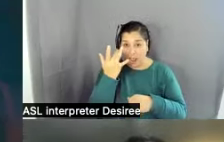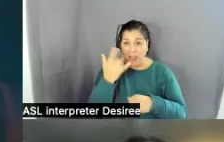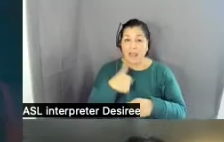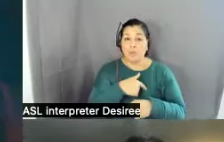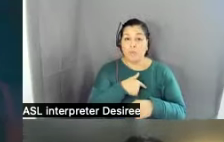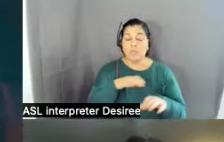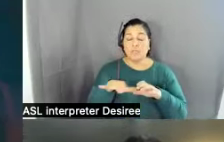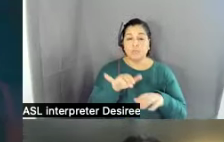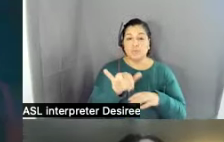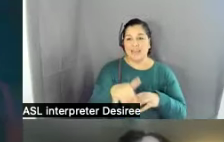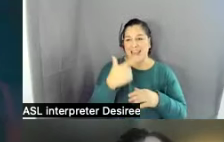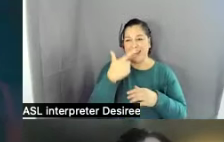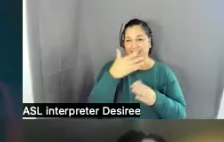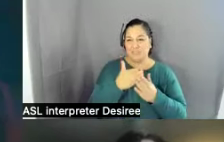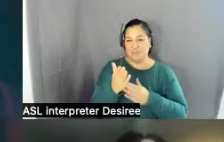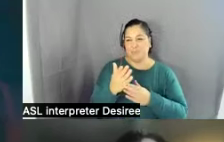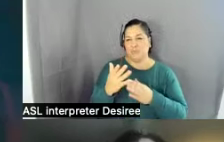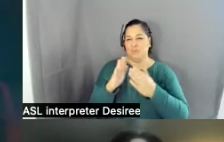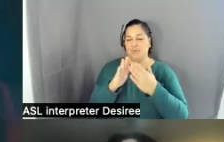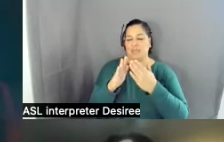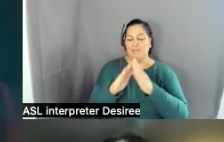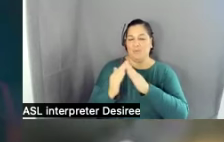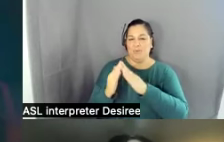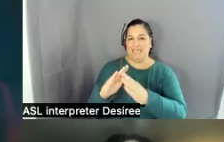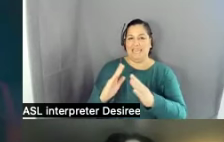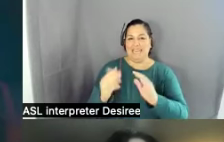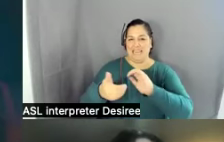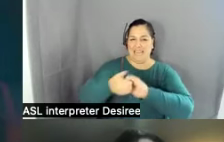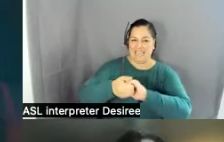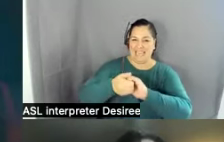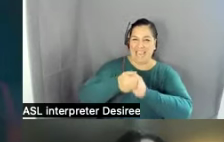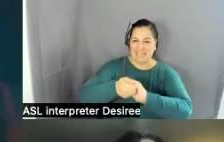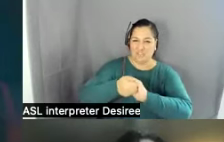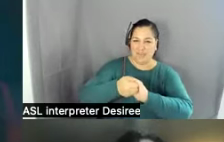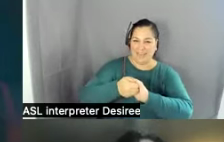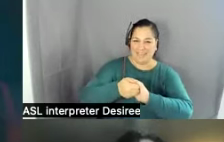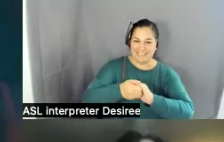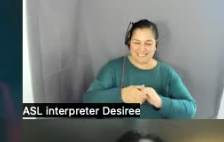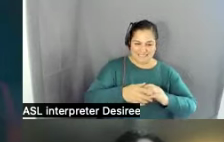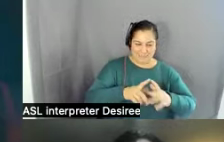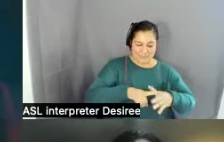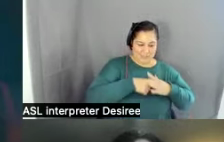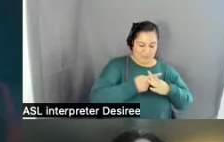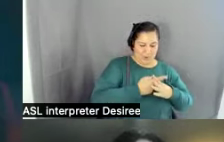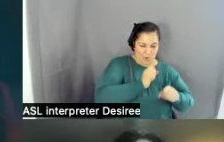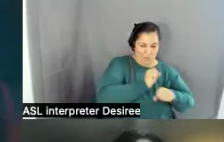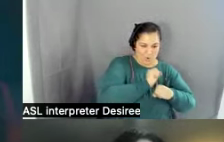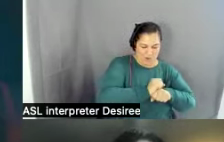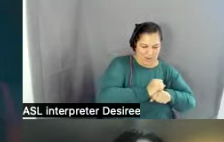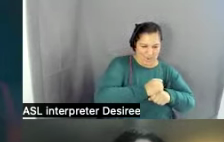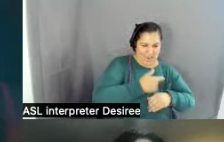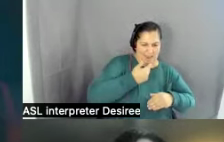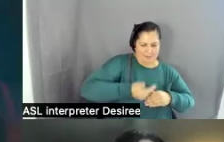and building happens, you know, throughout the work. And so that first phase,